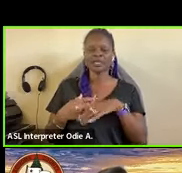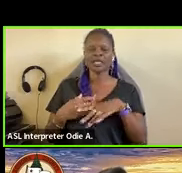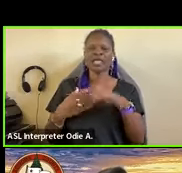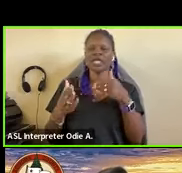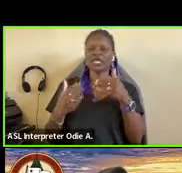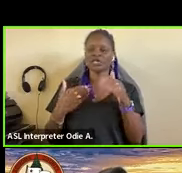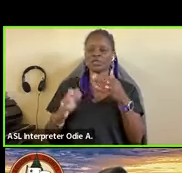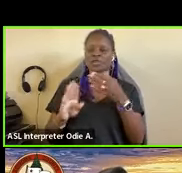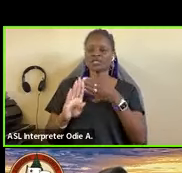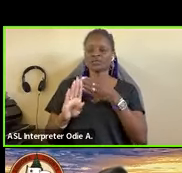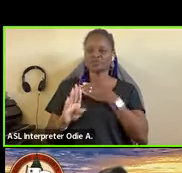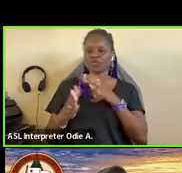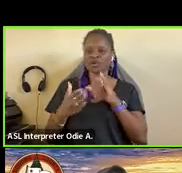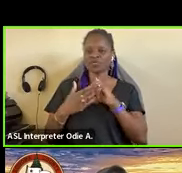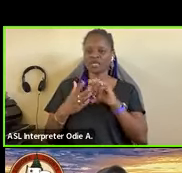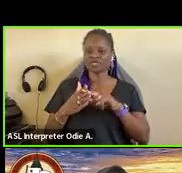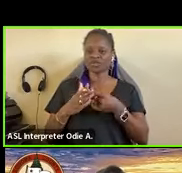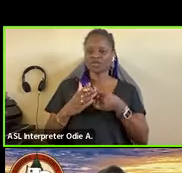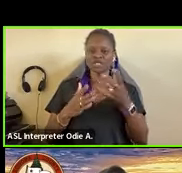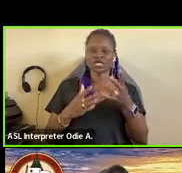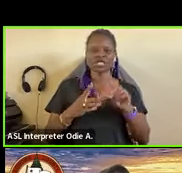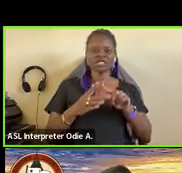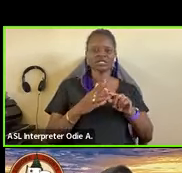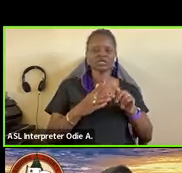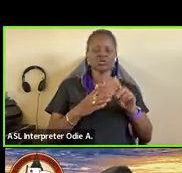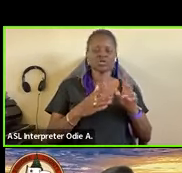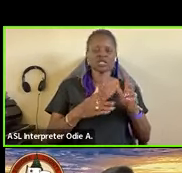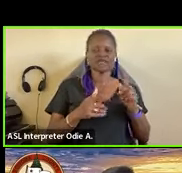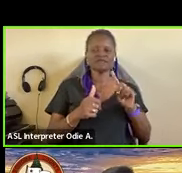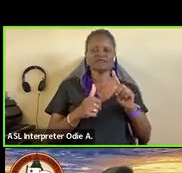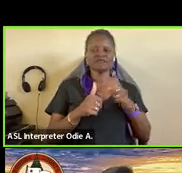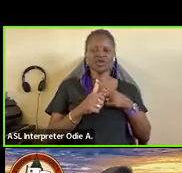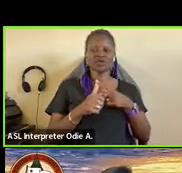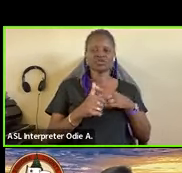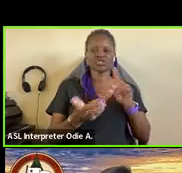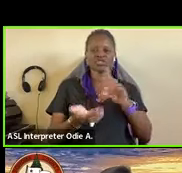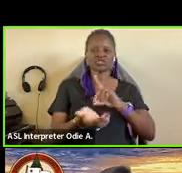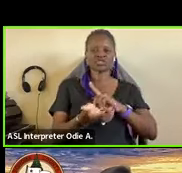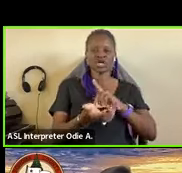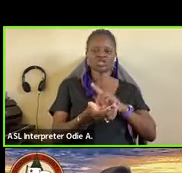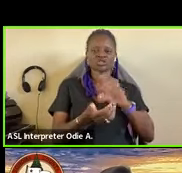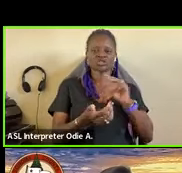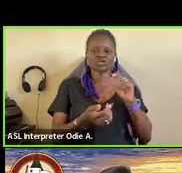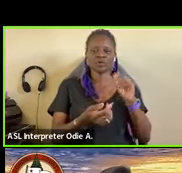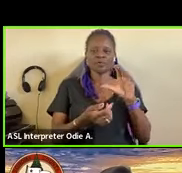Shinde, let's start with DRA. Mase for an update on our COVID cases. Great.